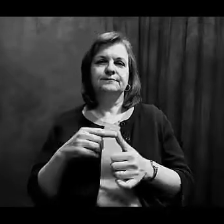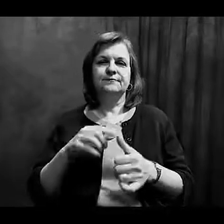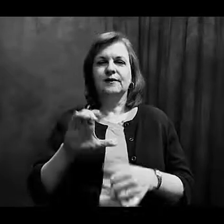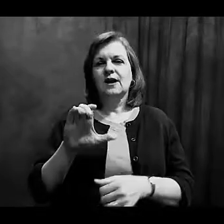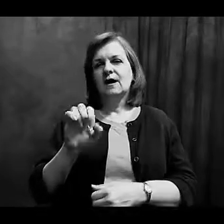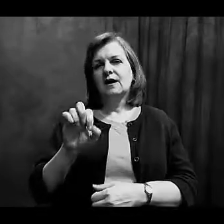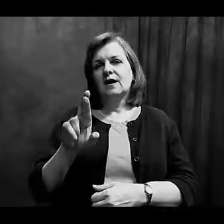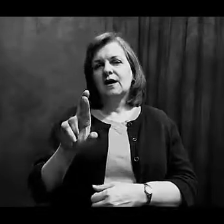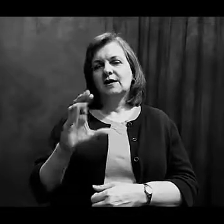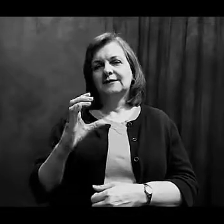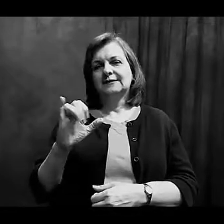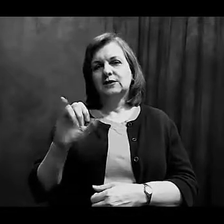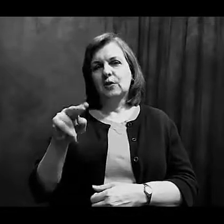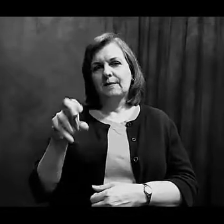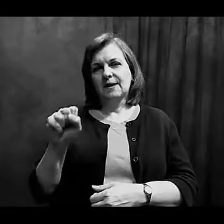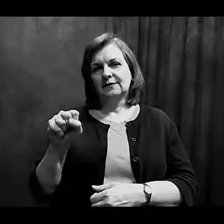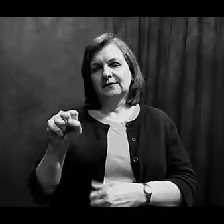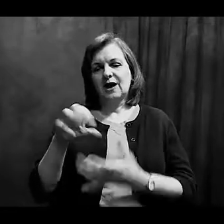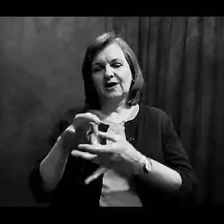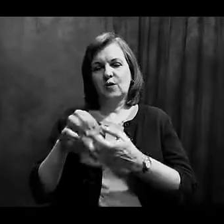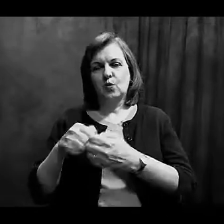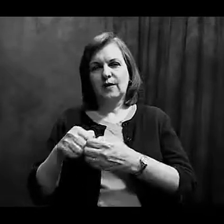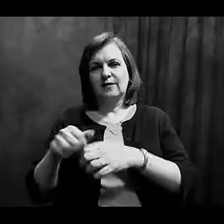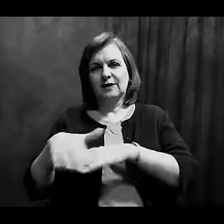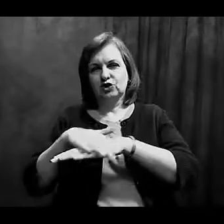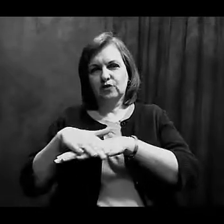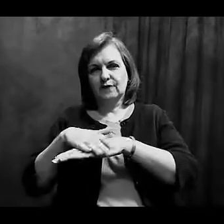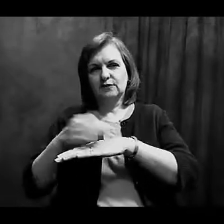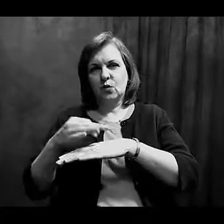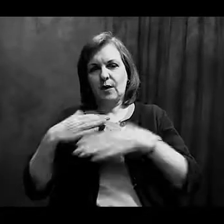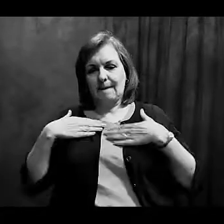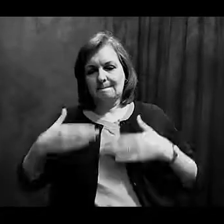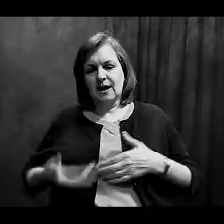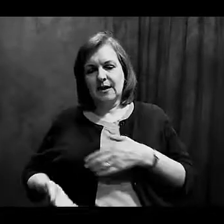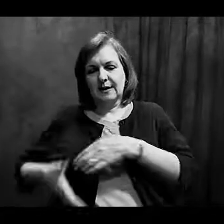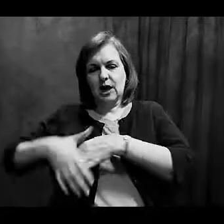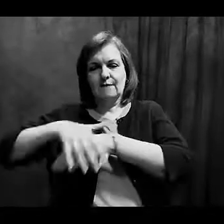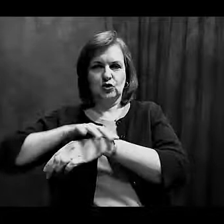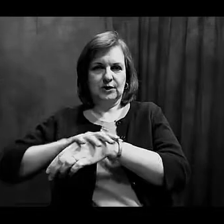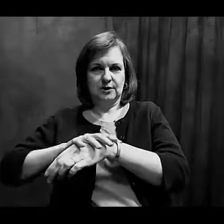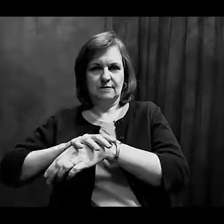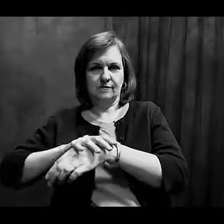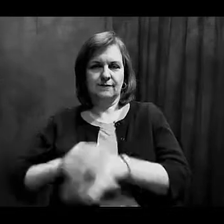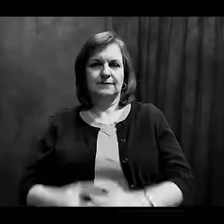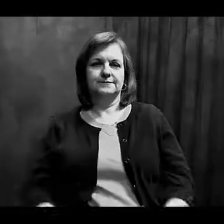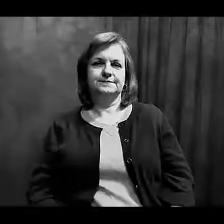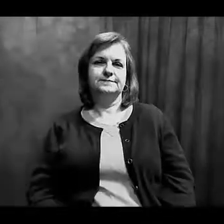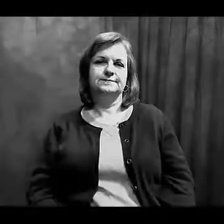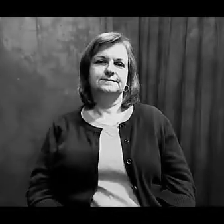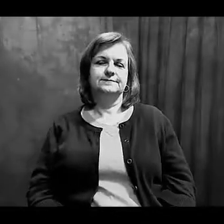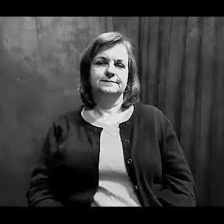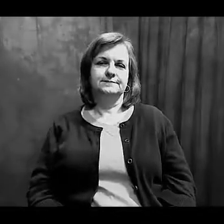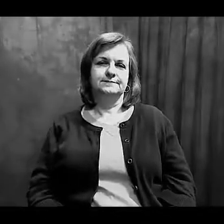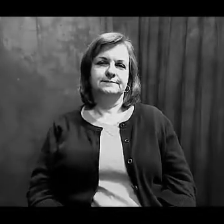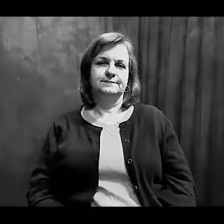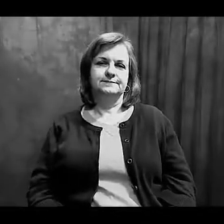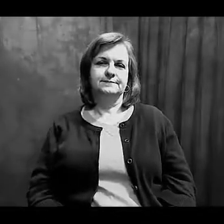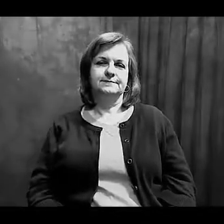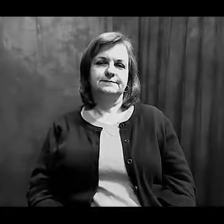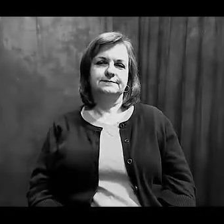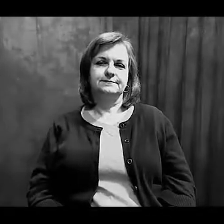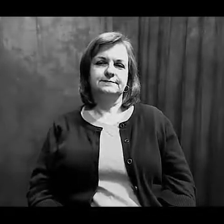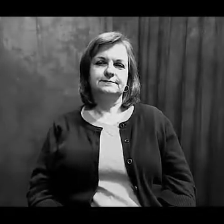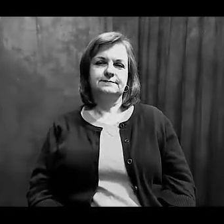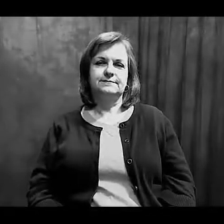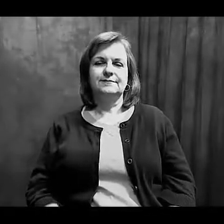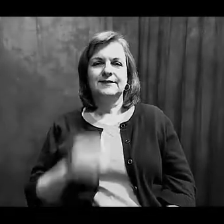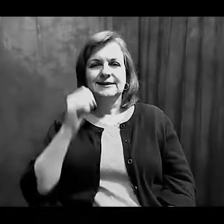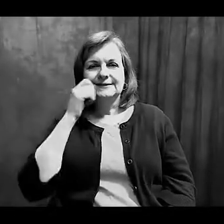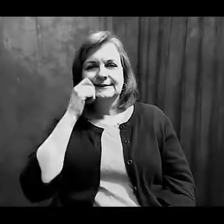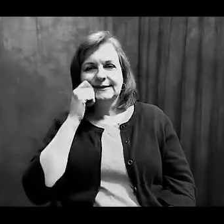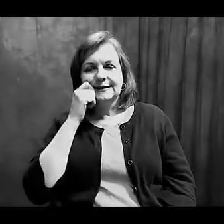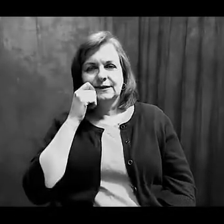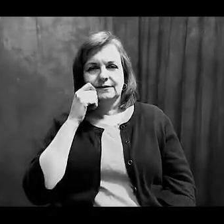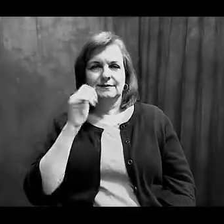so carcinomas are associated with surfaces or body coverings